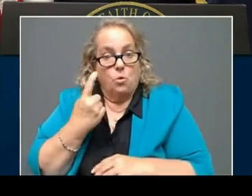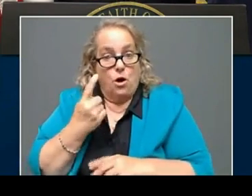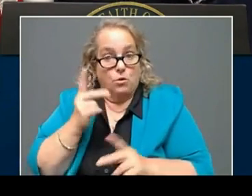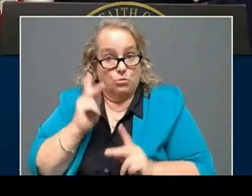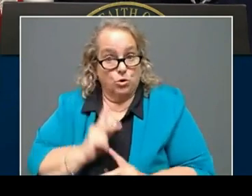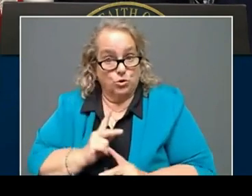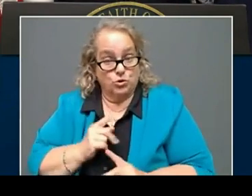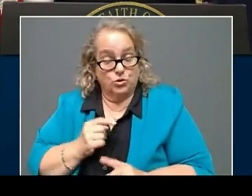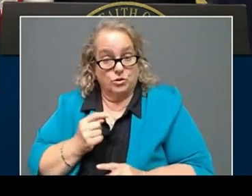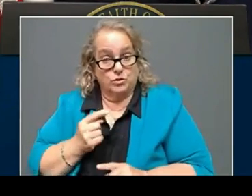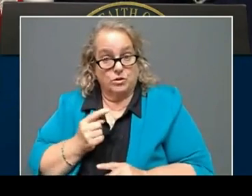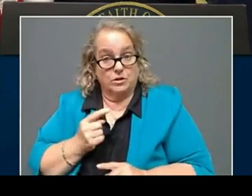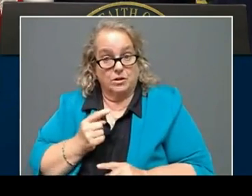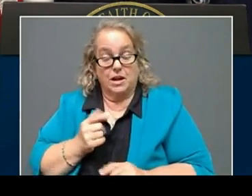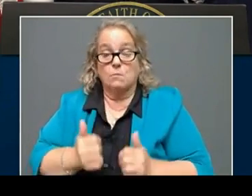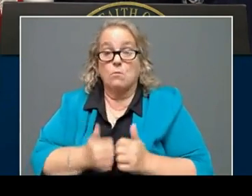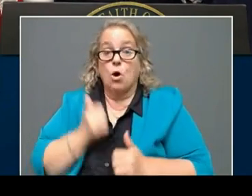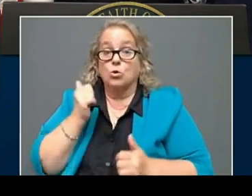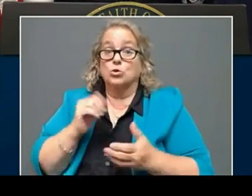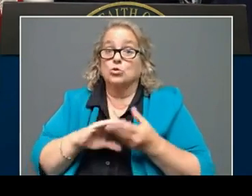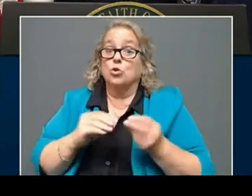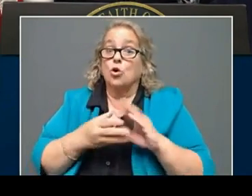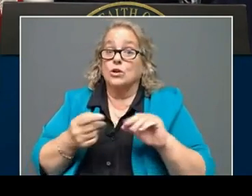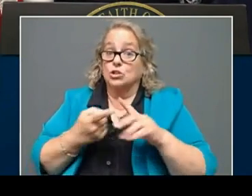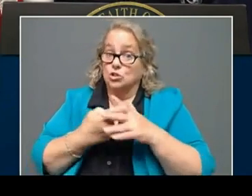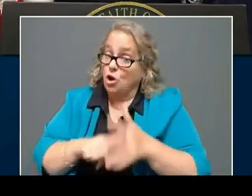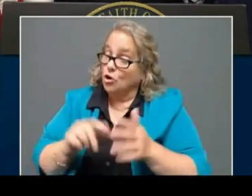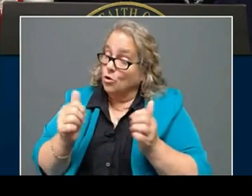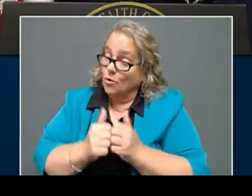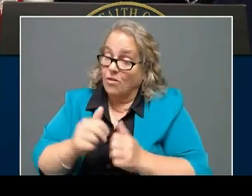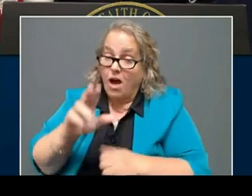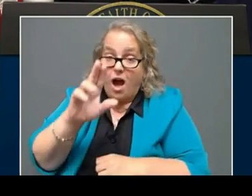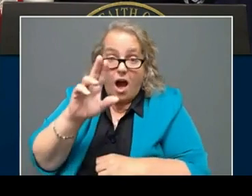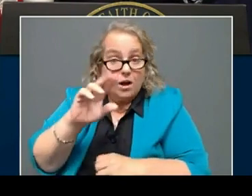most of these stories start with unvaccinated individuals, uh test